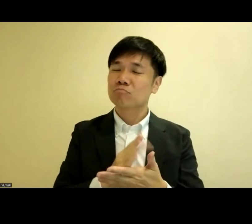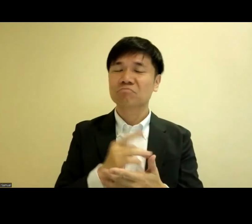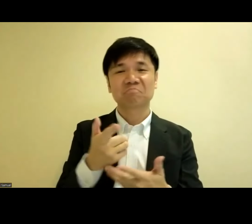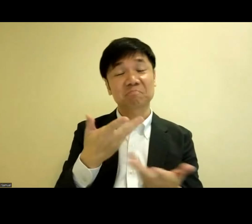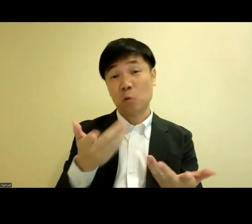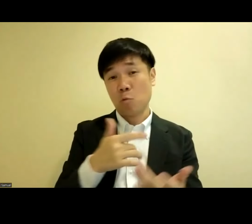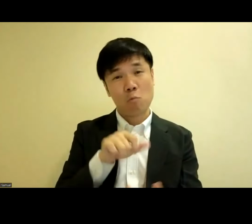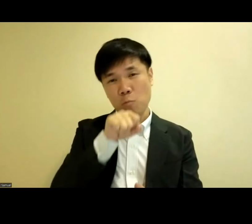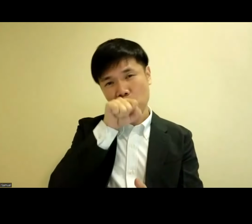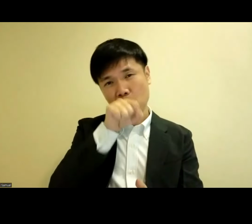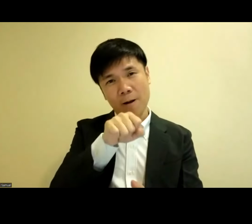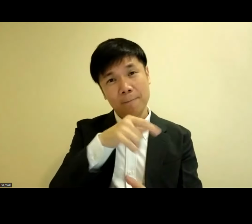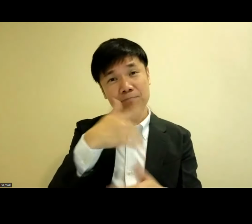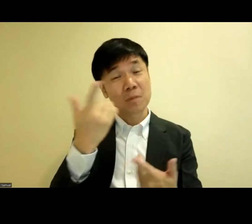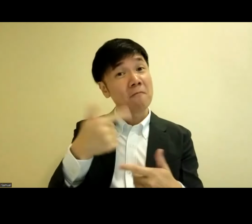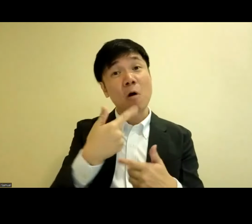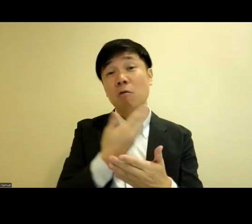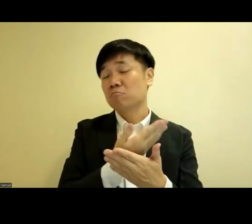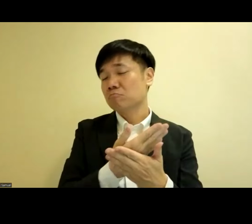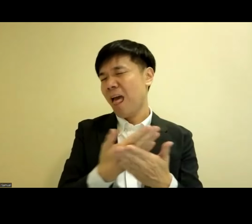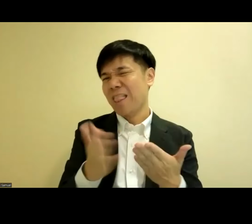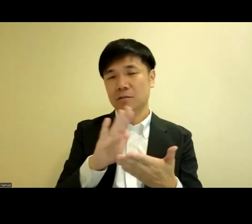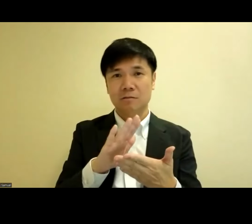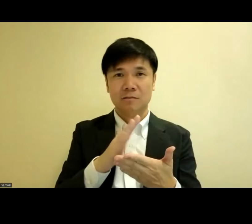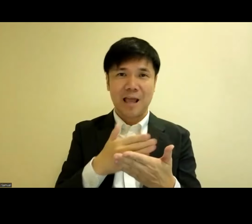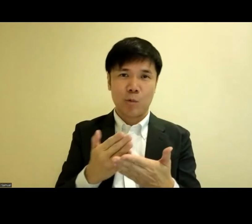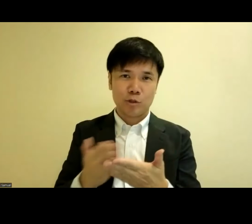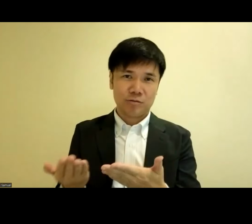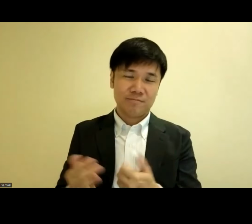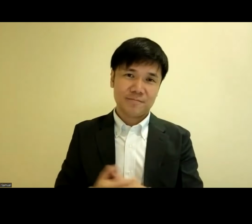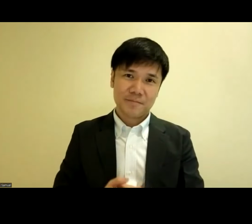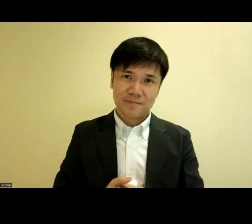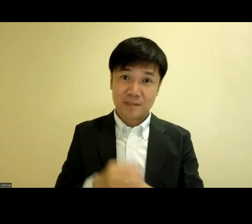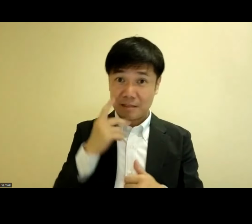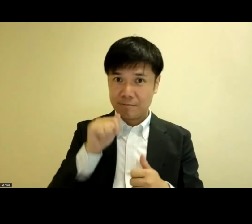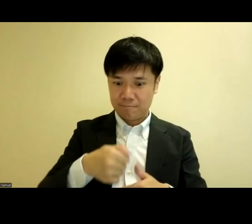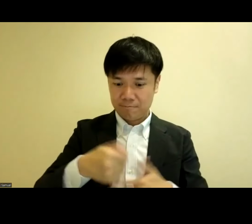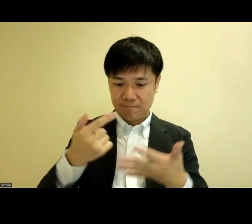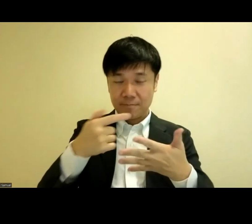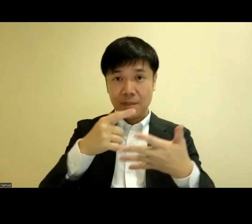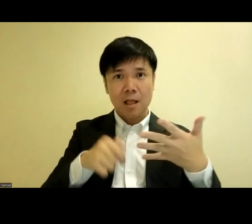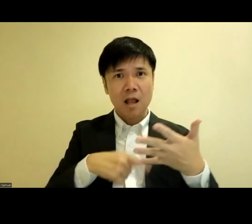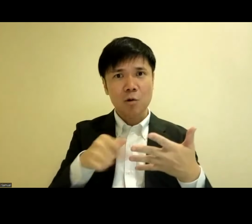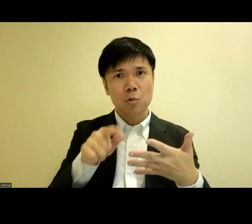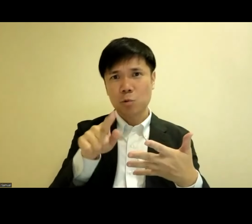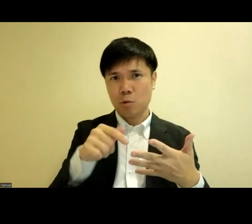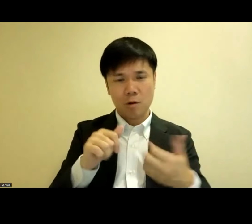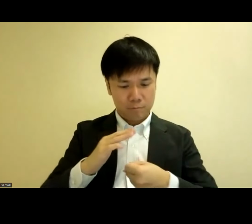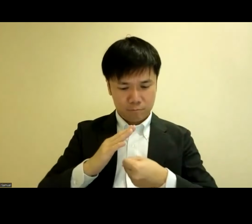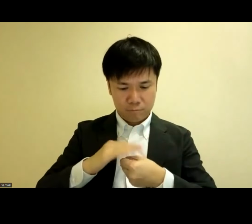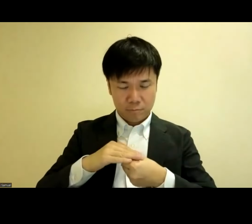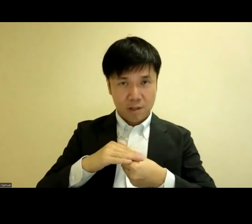The participants do not have on option of opening the microphone and video.